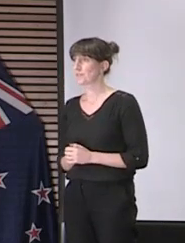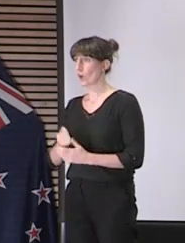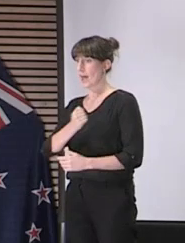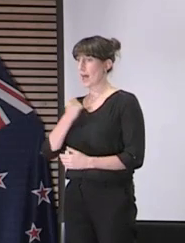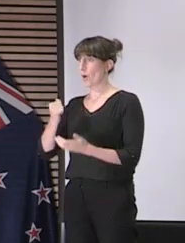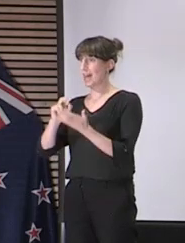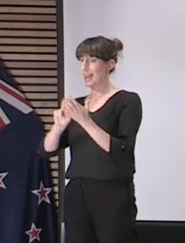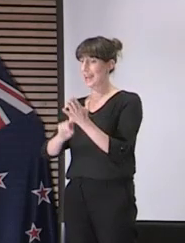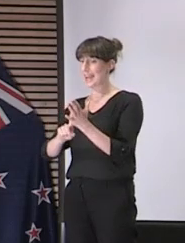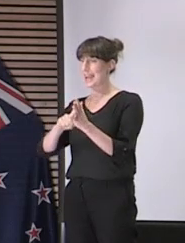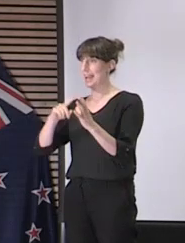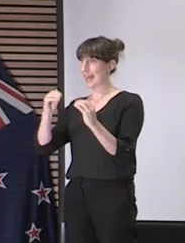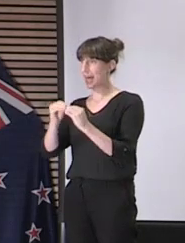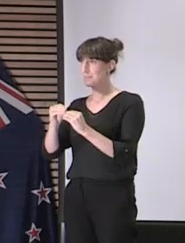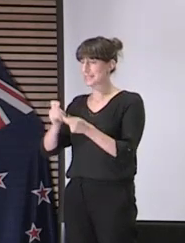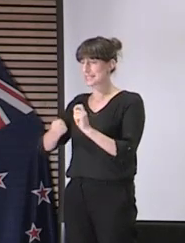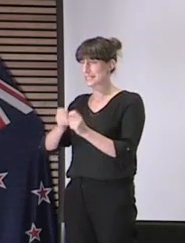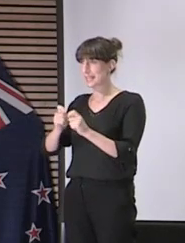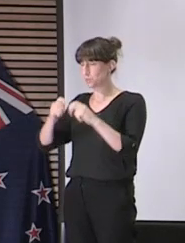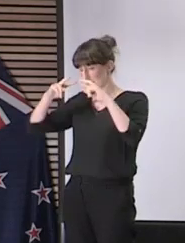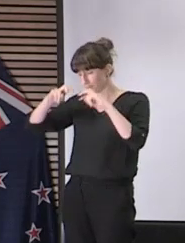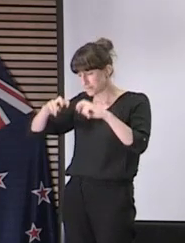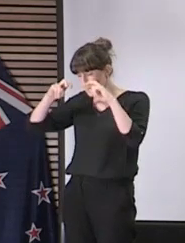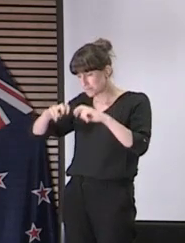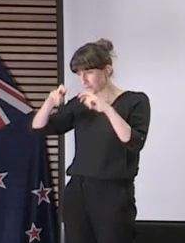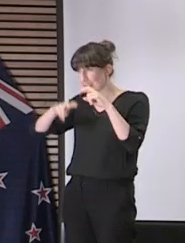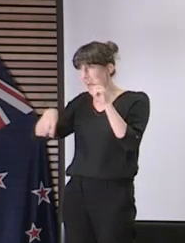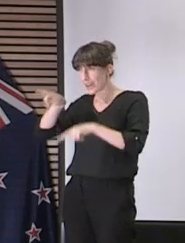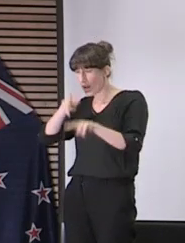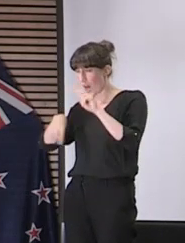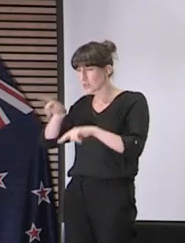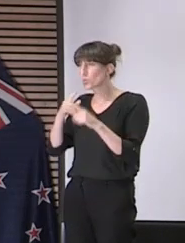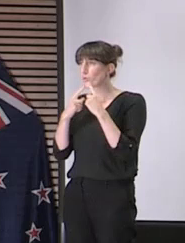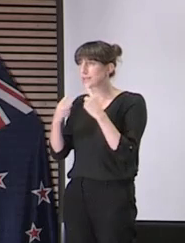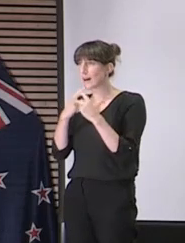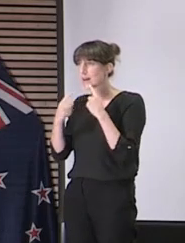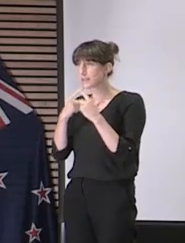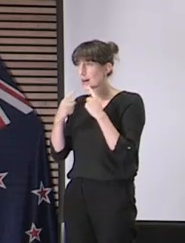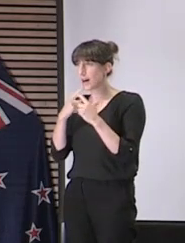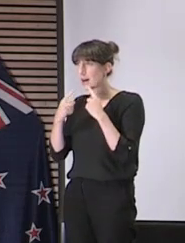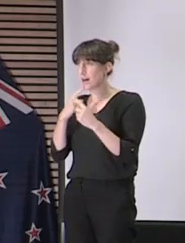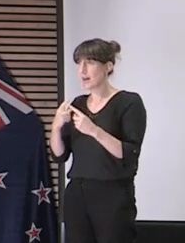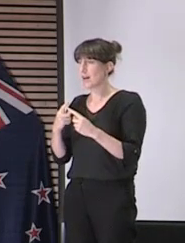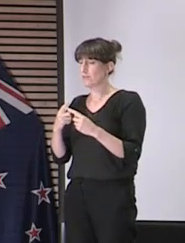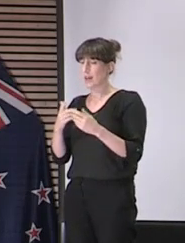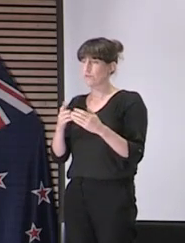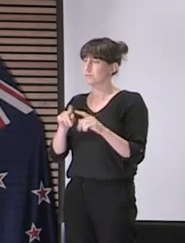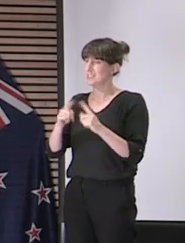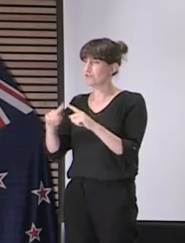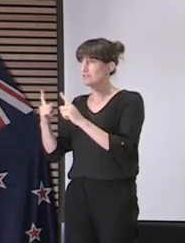have also been able to collate all the data on laboratory testing and break that down by